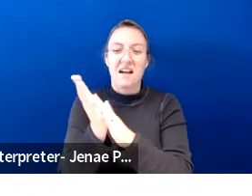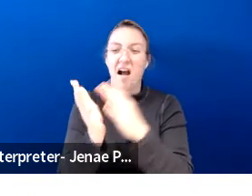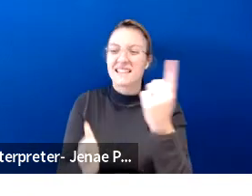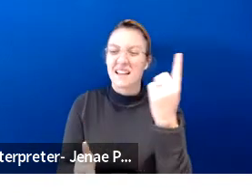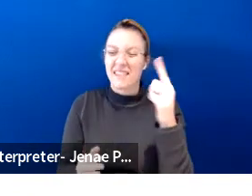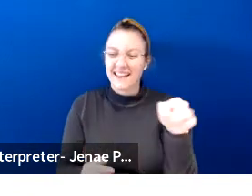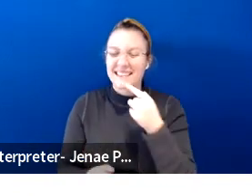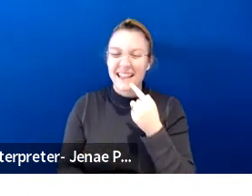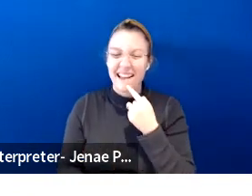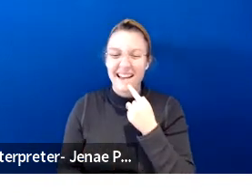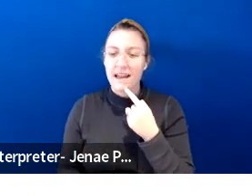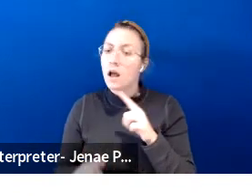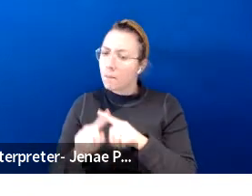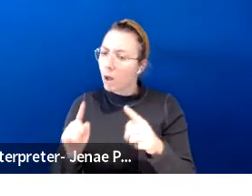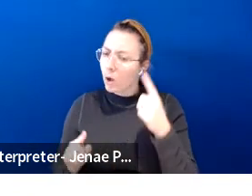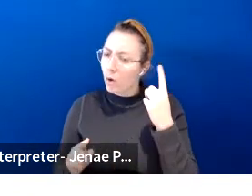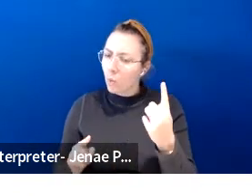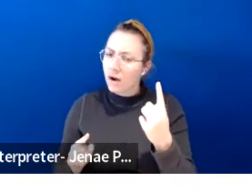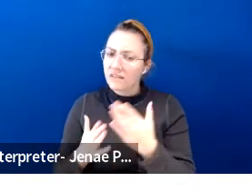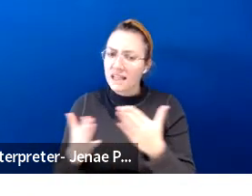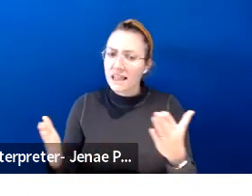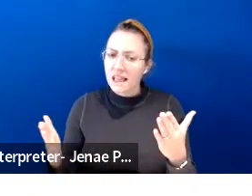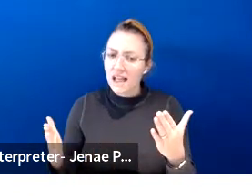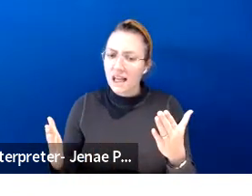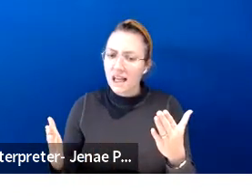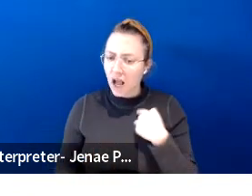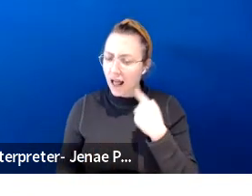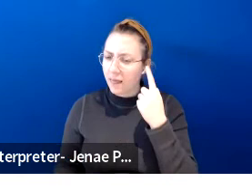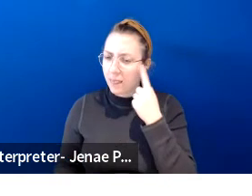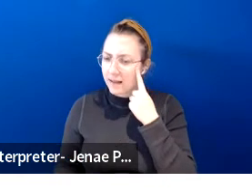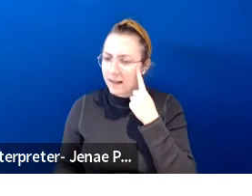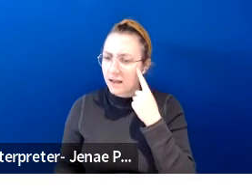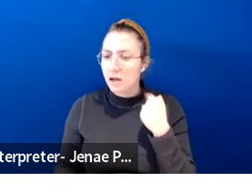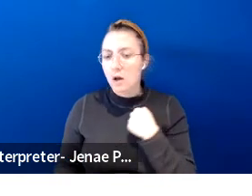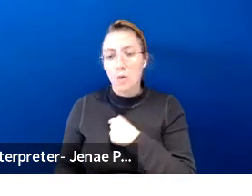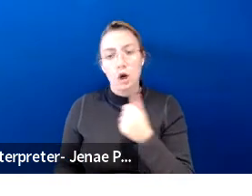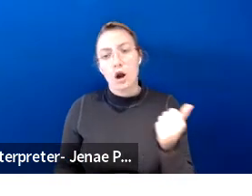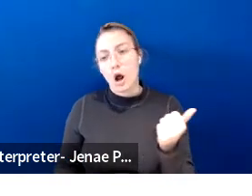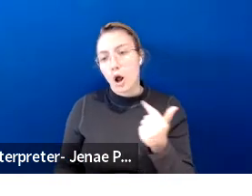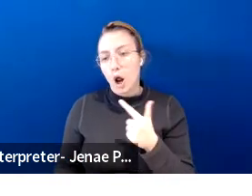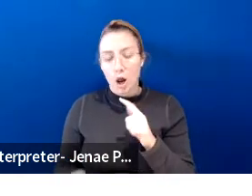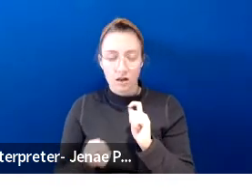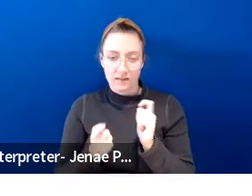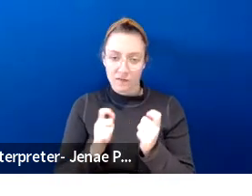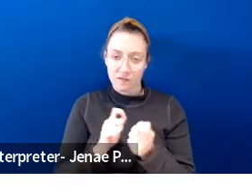you know, but, but one of the things that I think is, you know, we are all evolving whether we're young or getting older.